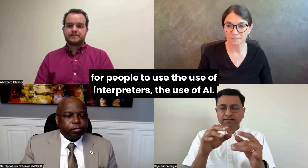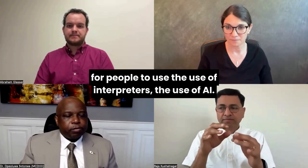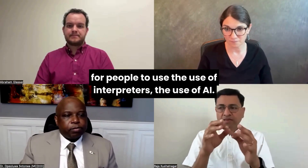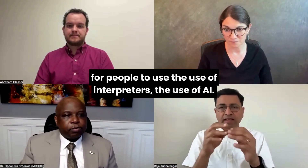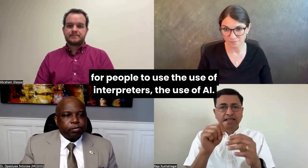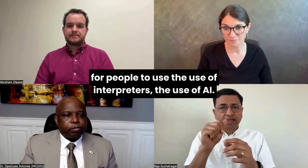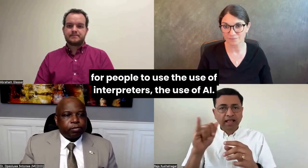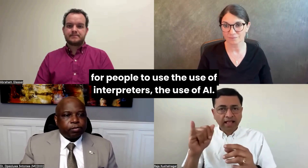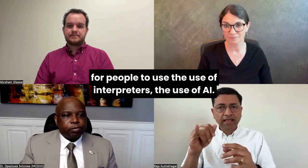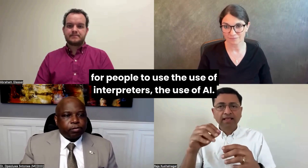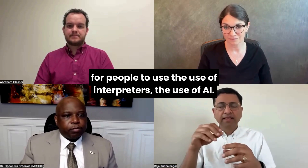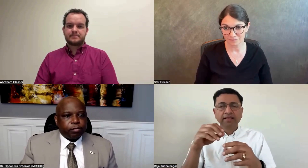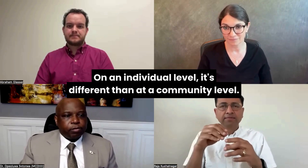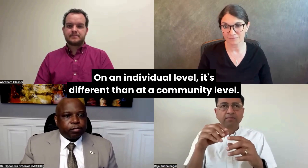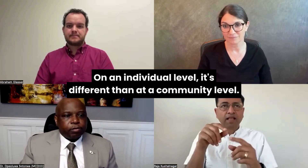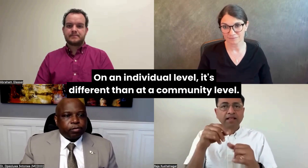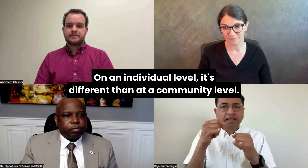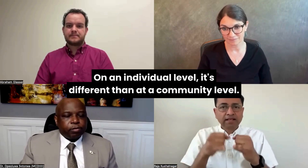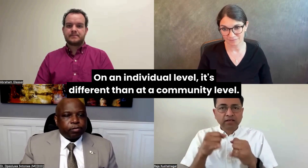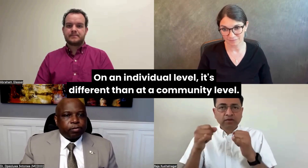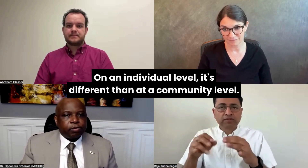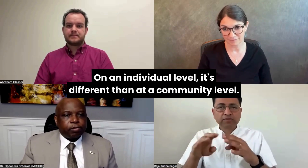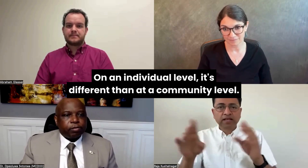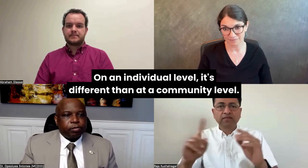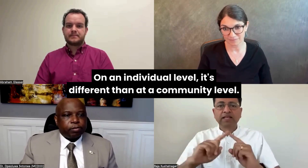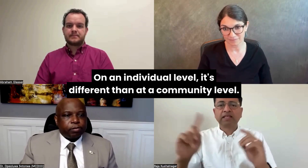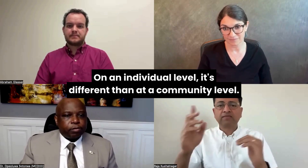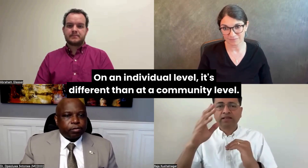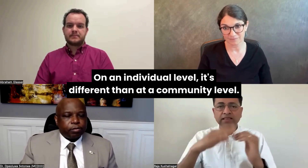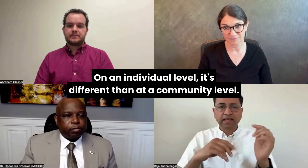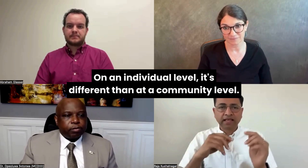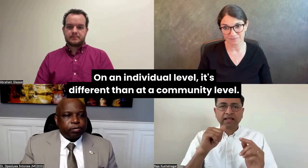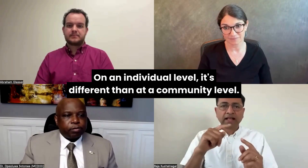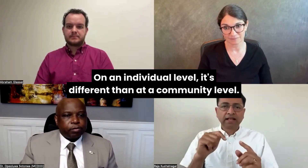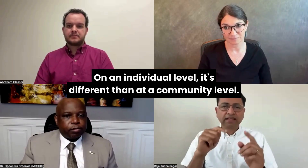On an individual level, it's different than at a community level.